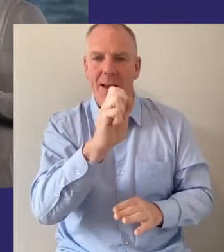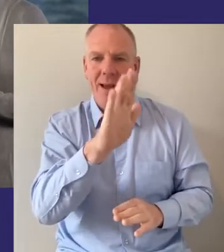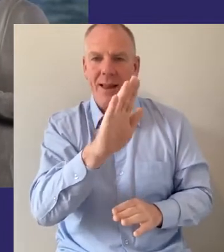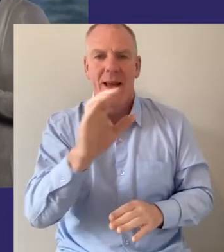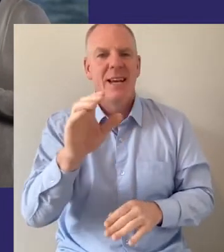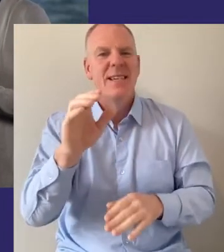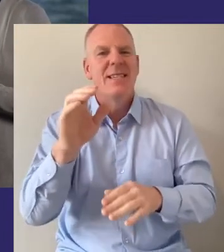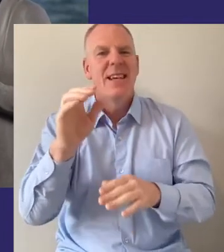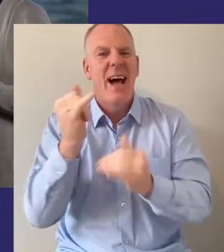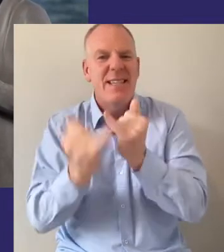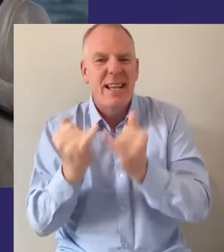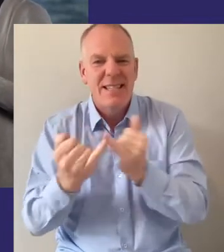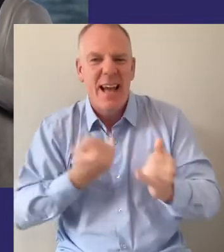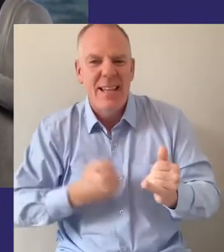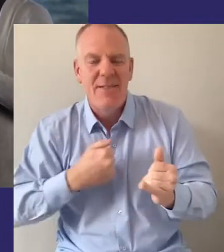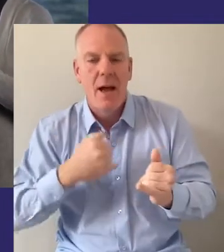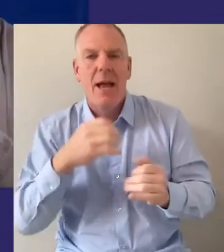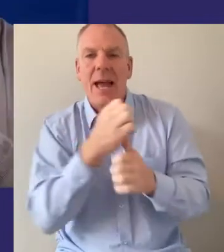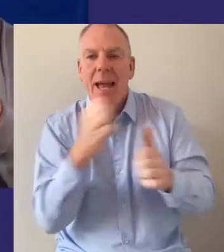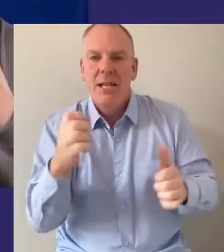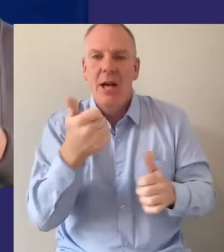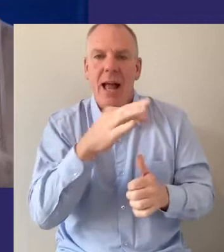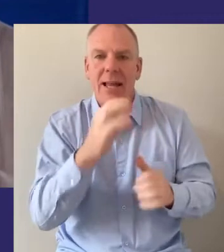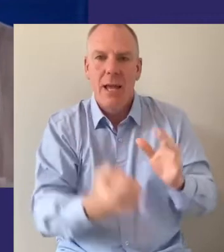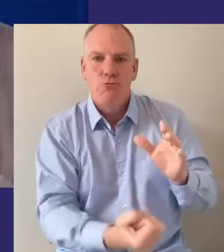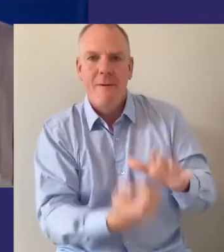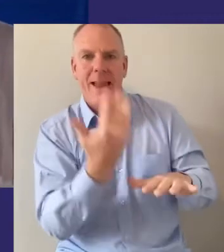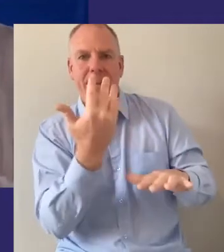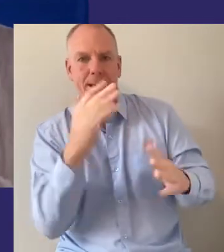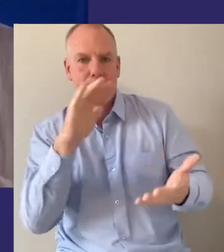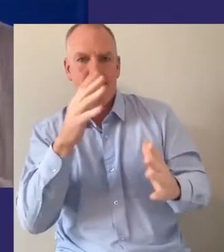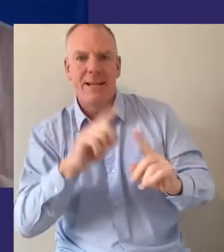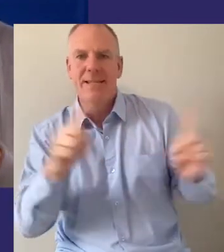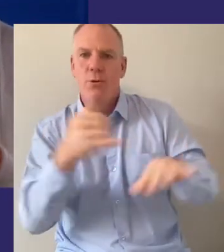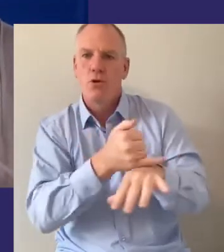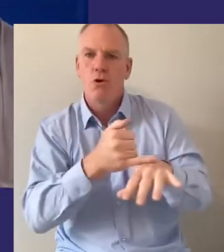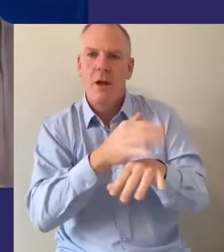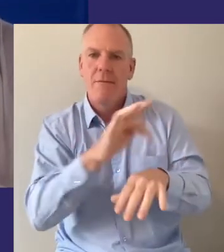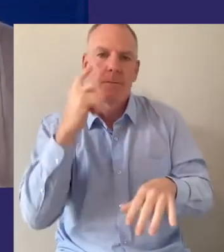identifier that each algae will reflect back a different type of colour of the green. Just